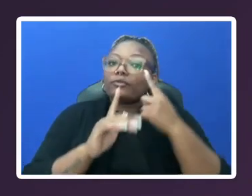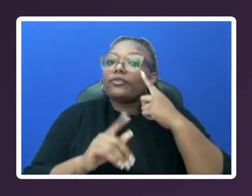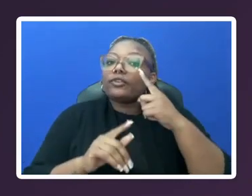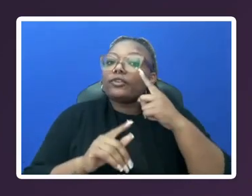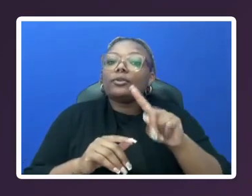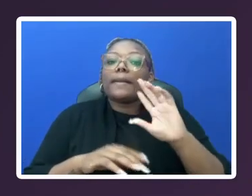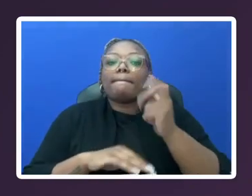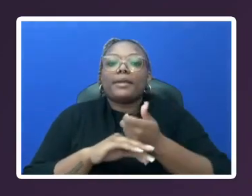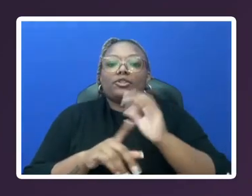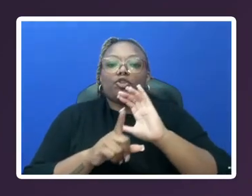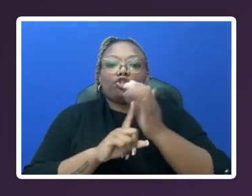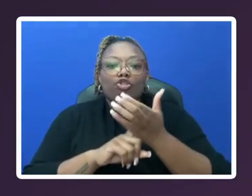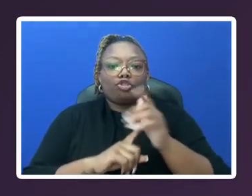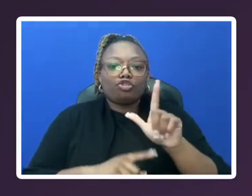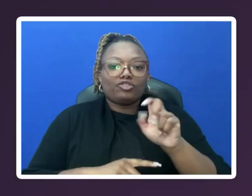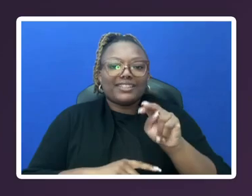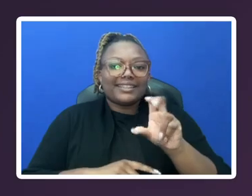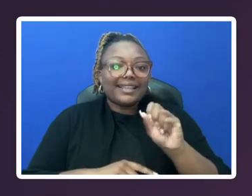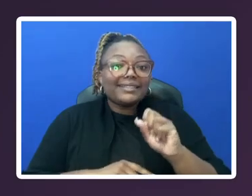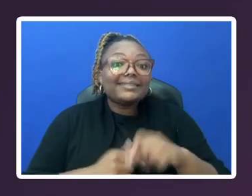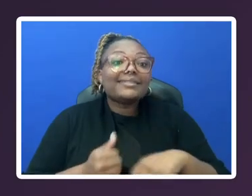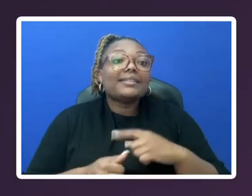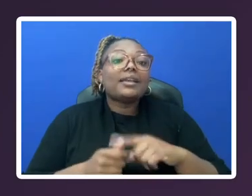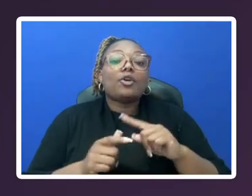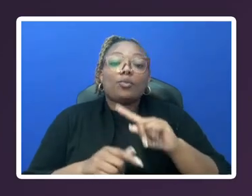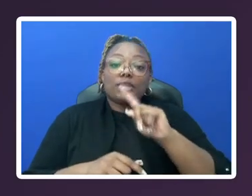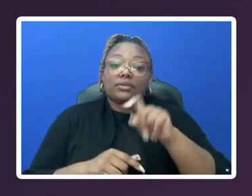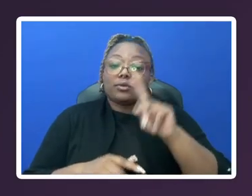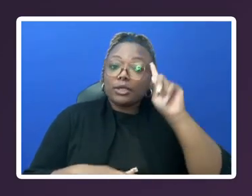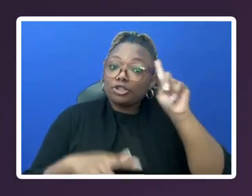When you have some questions that you've come up with, please place those in the chat box.